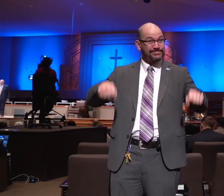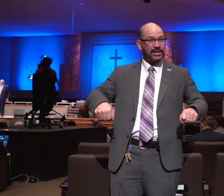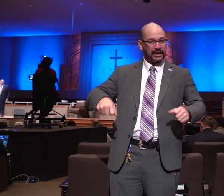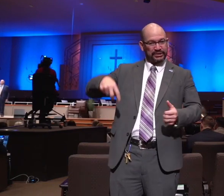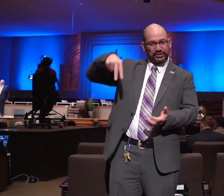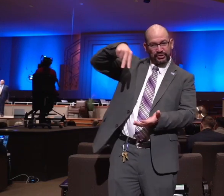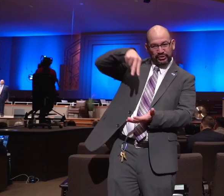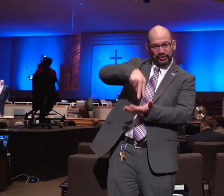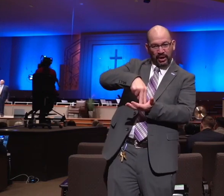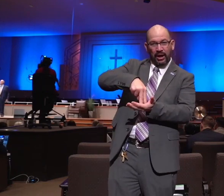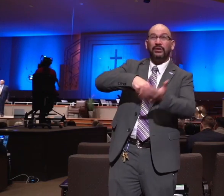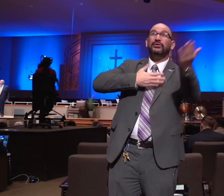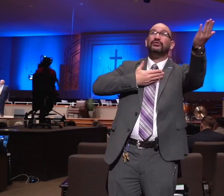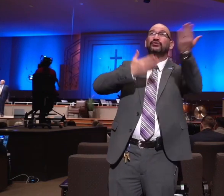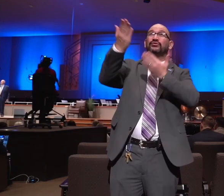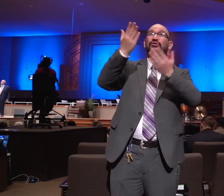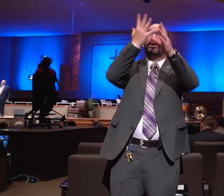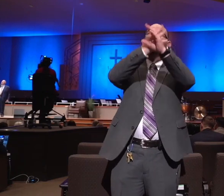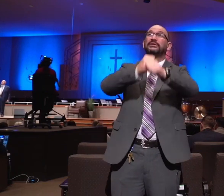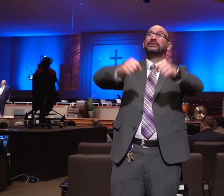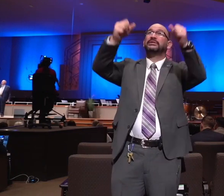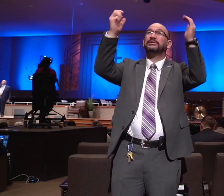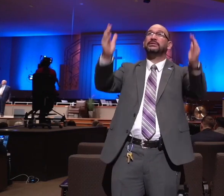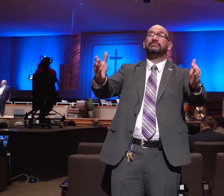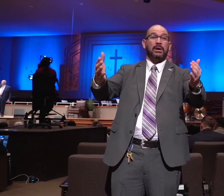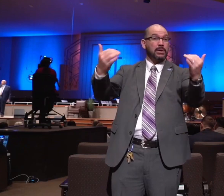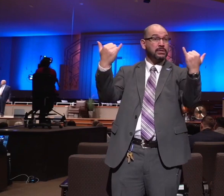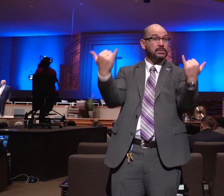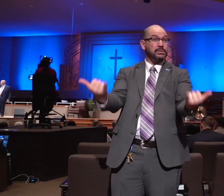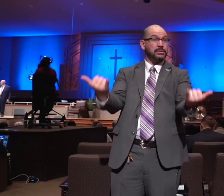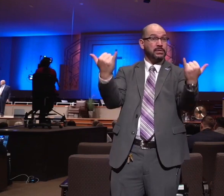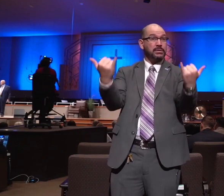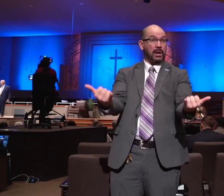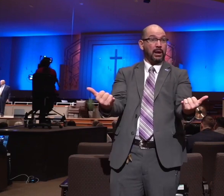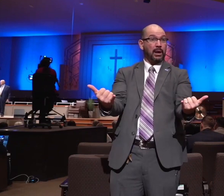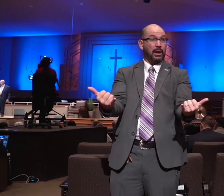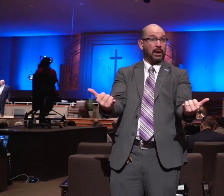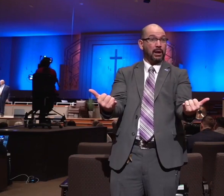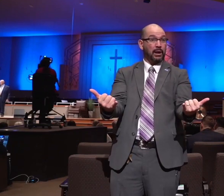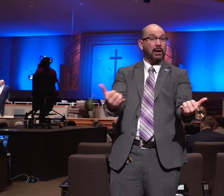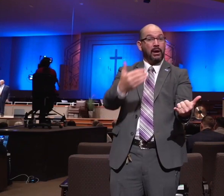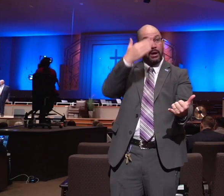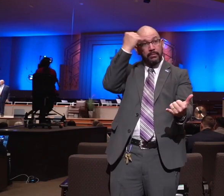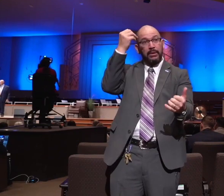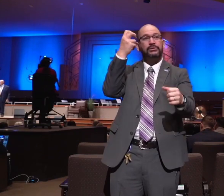and serve my Savior at a time when it